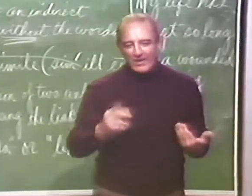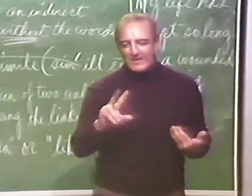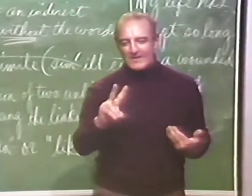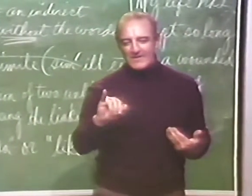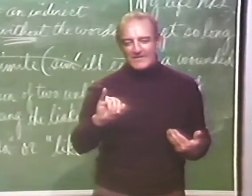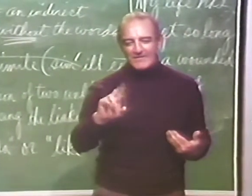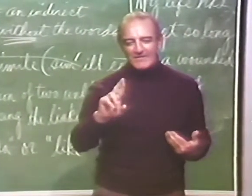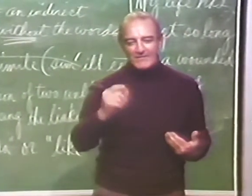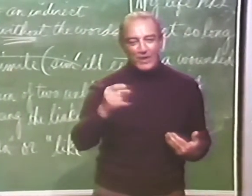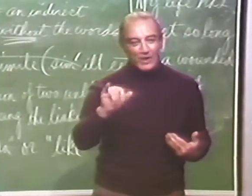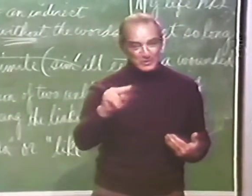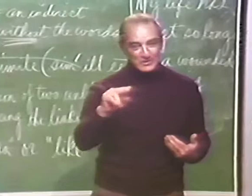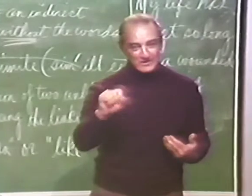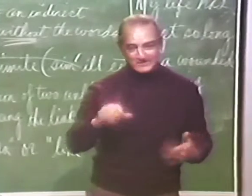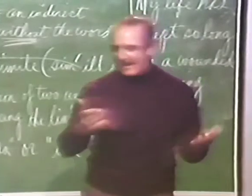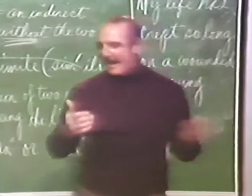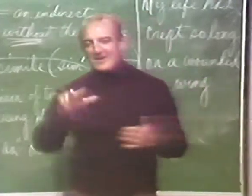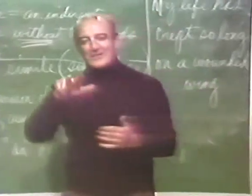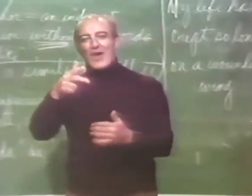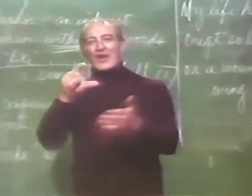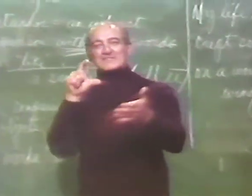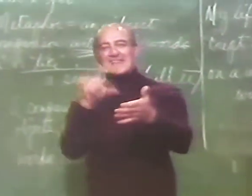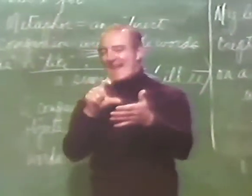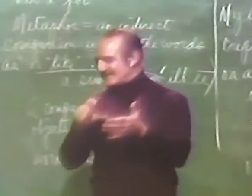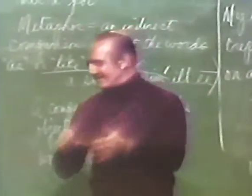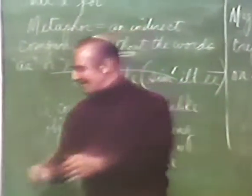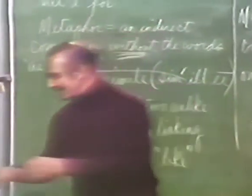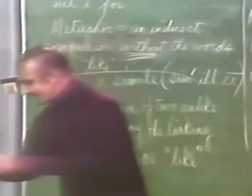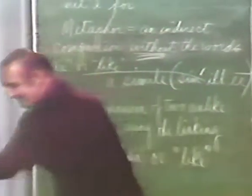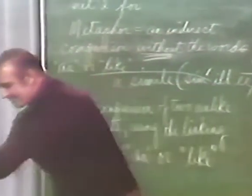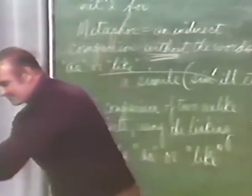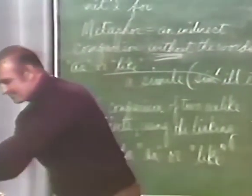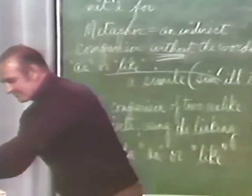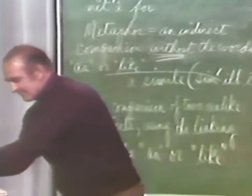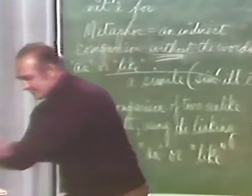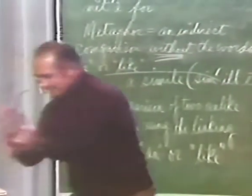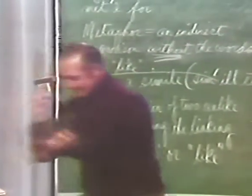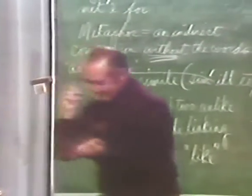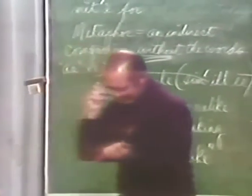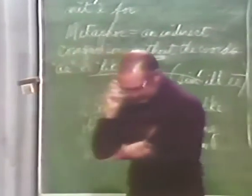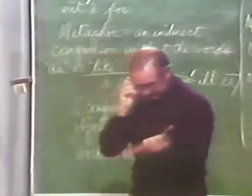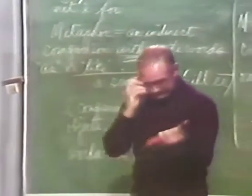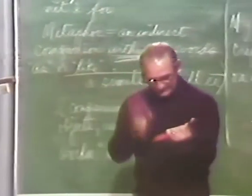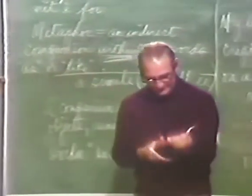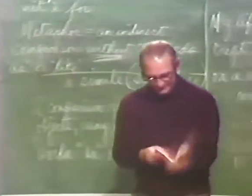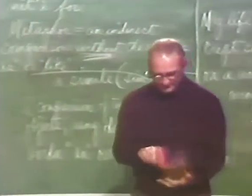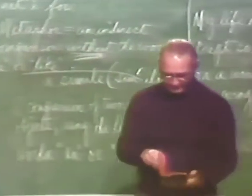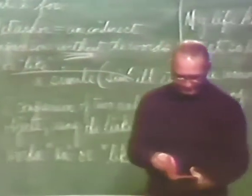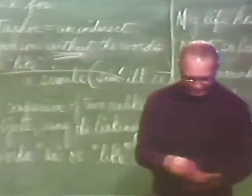SO HE'S TALKING TO THOSE YOUNGER VIRGINS. NOW THE THIRD STANZA...